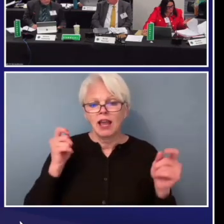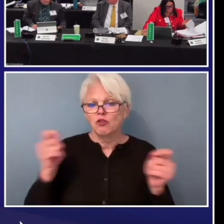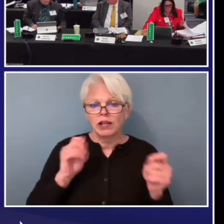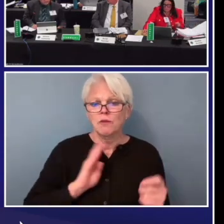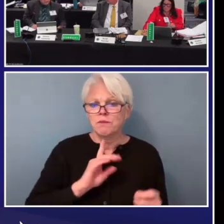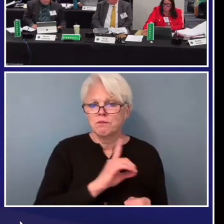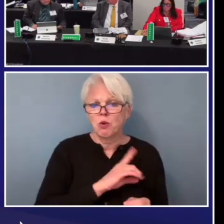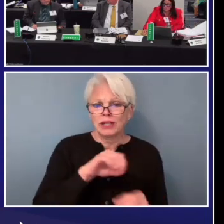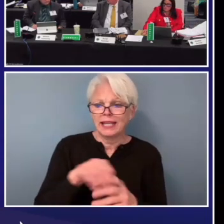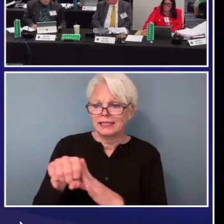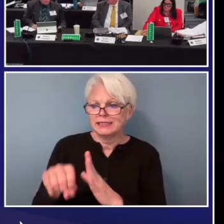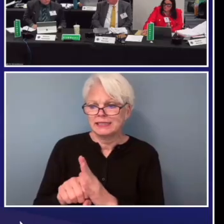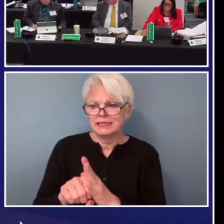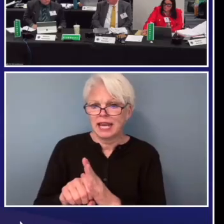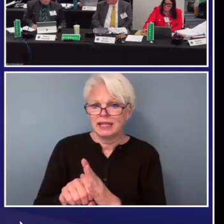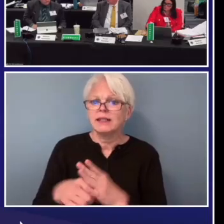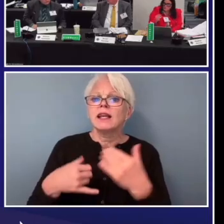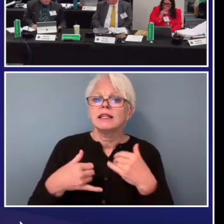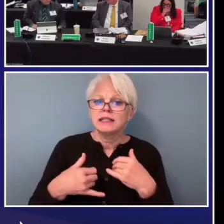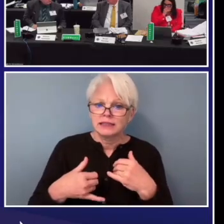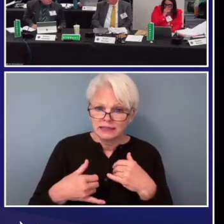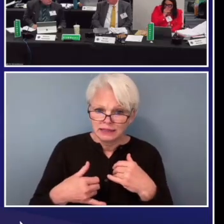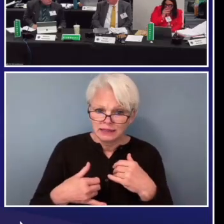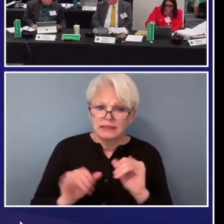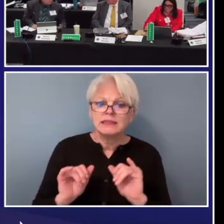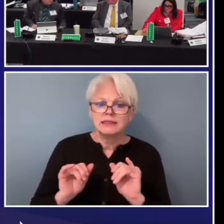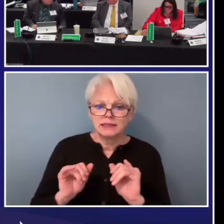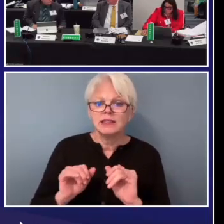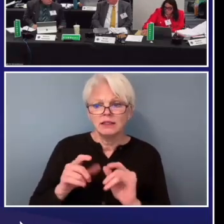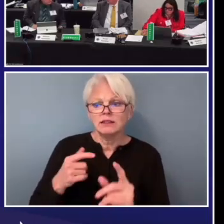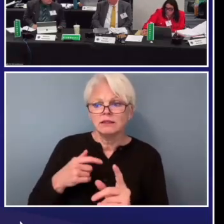a state is not immune from state action antitrust situations.